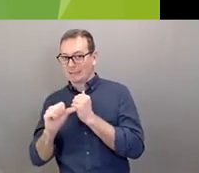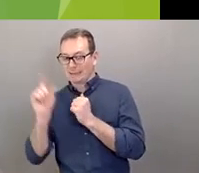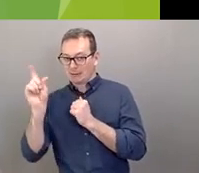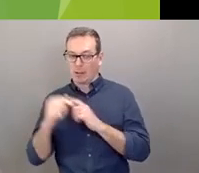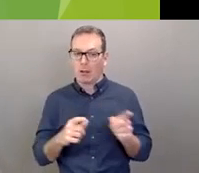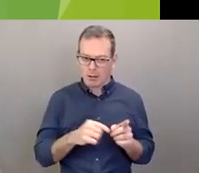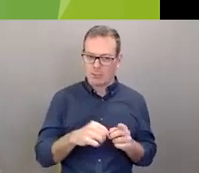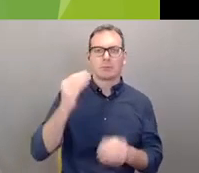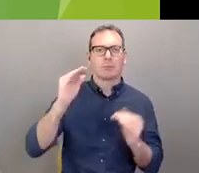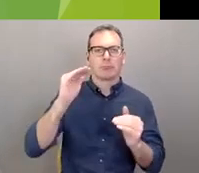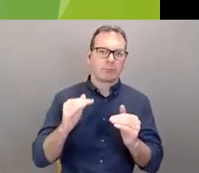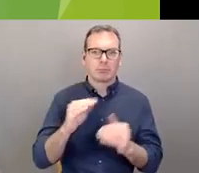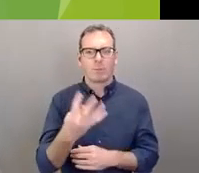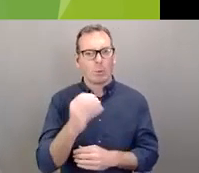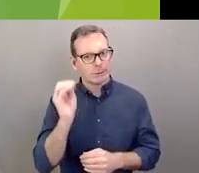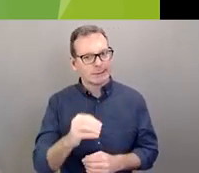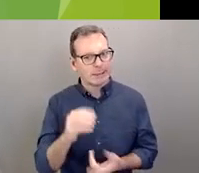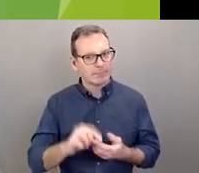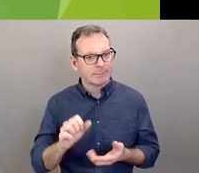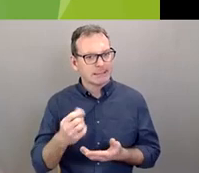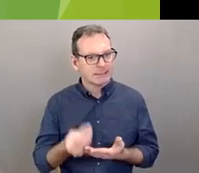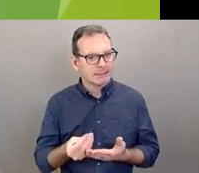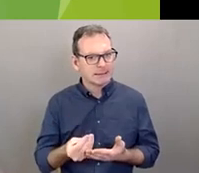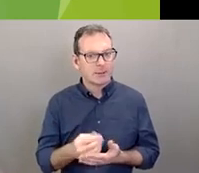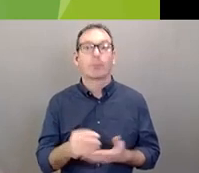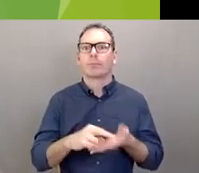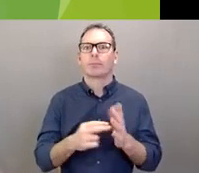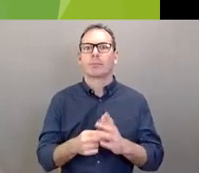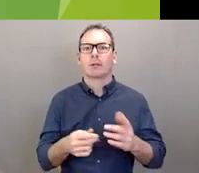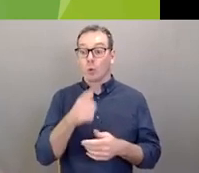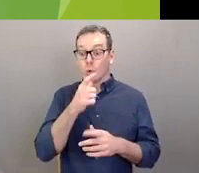the share comprised by other programs as a whole therefore continues to fall it is safe